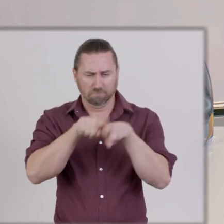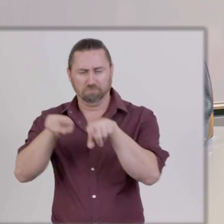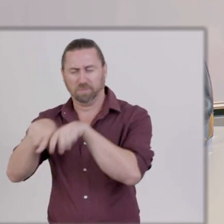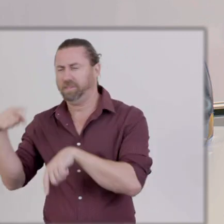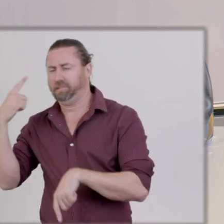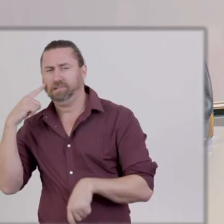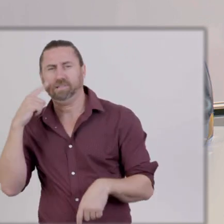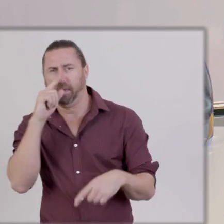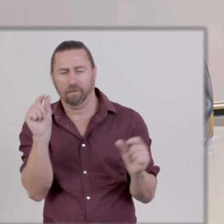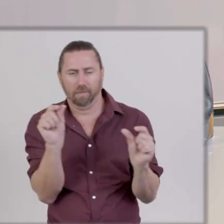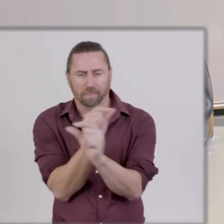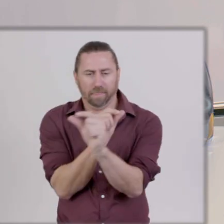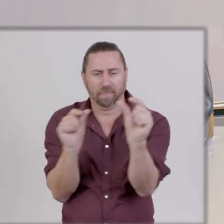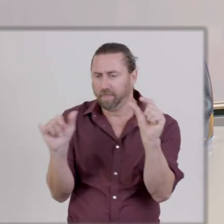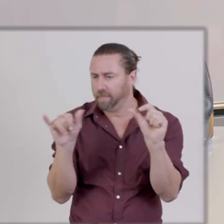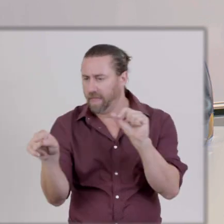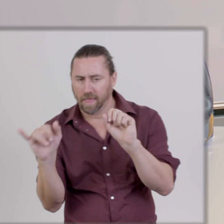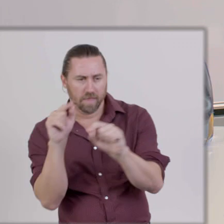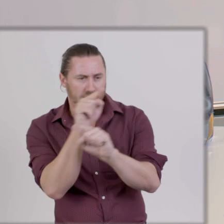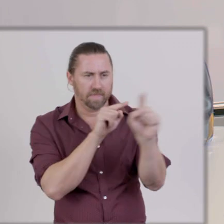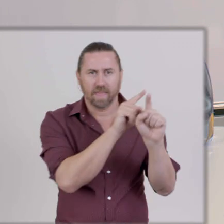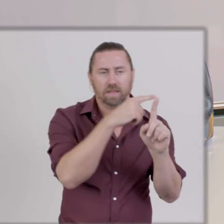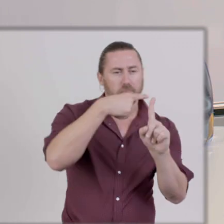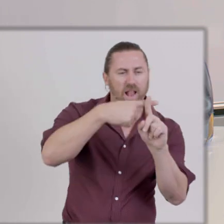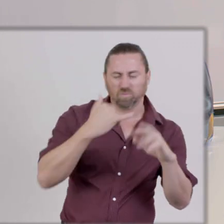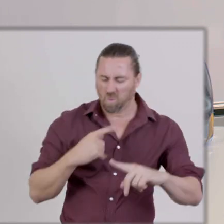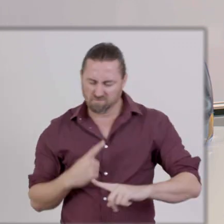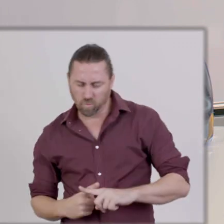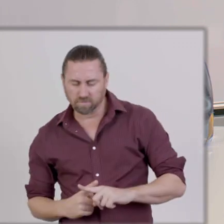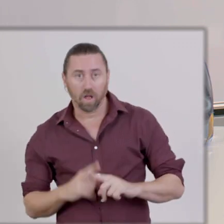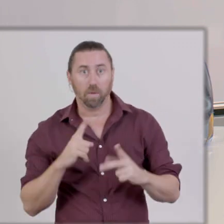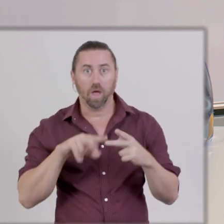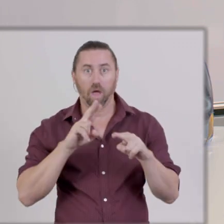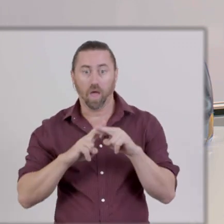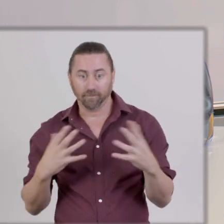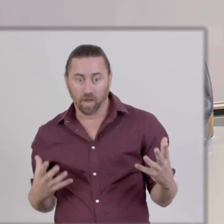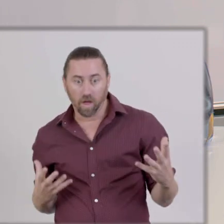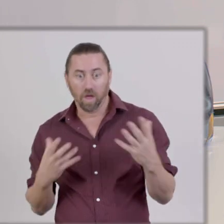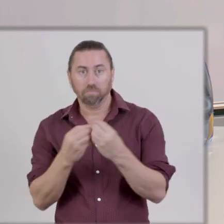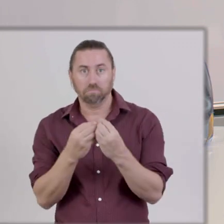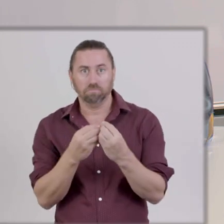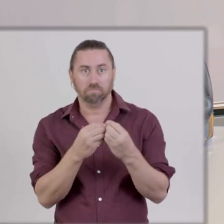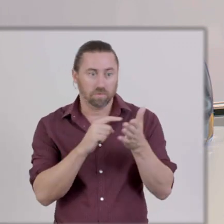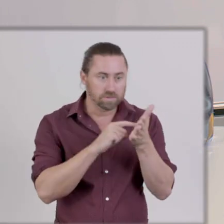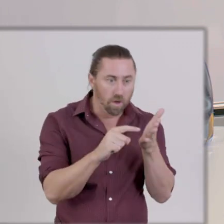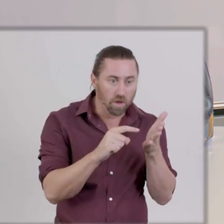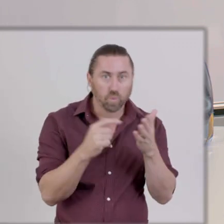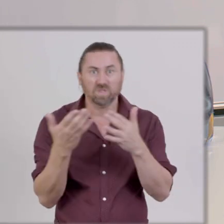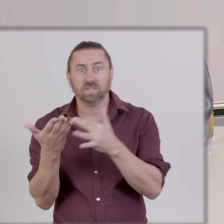We know order doesn't matter when we operate with addition and multiplication alone. But it does matter with subtraction and division,